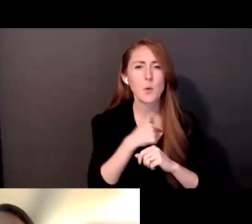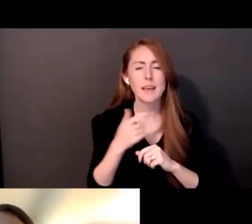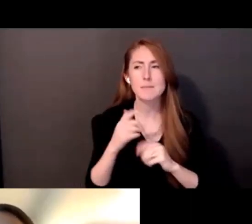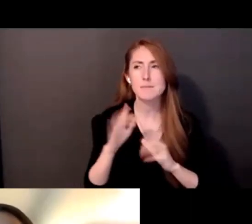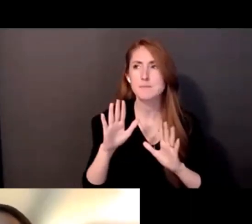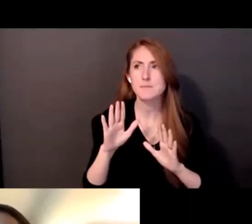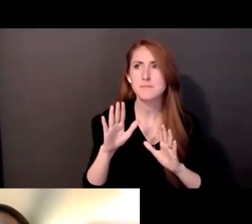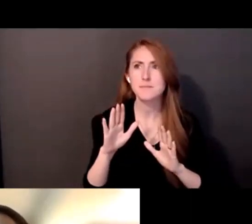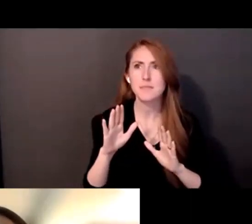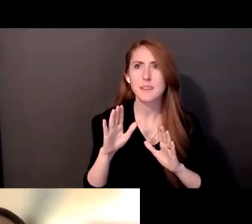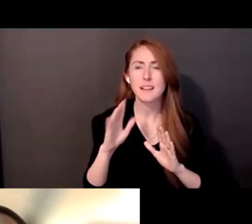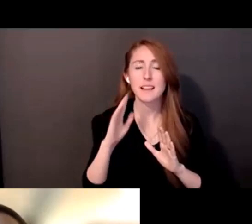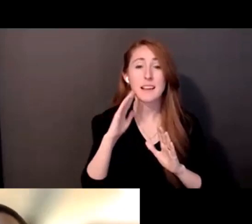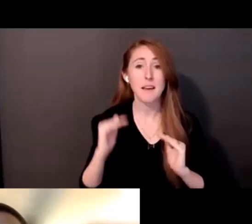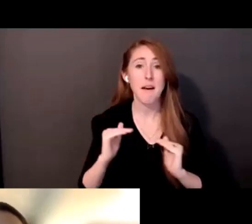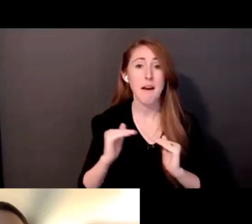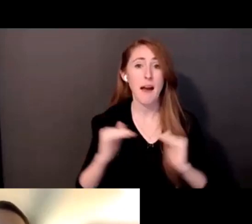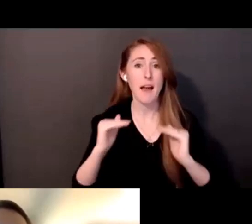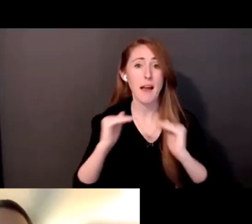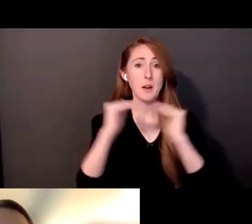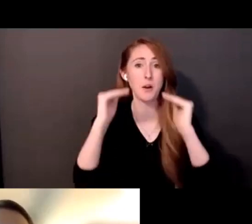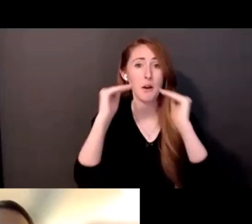because sometimes we use--